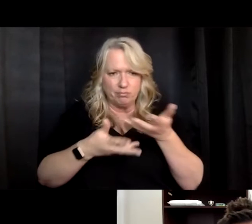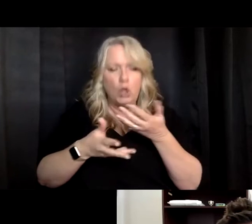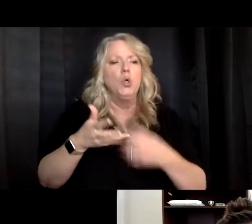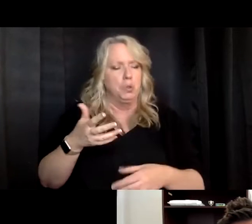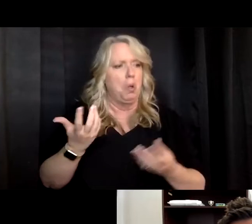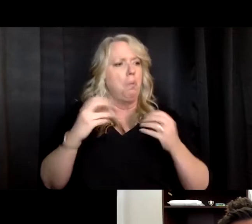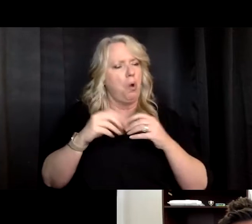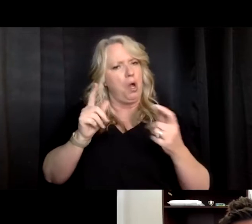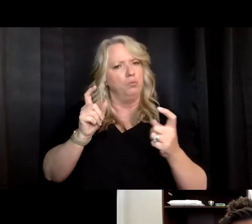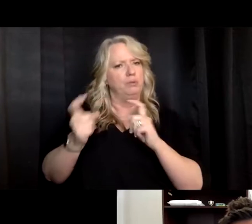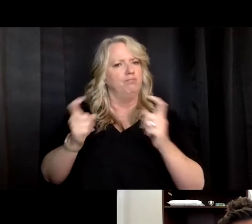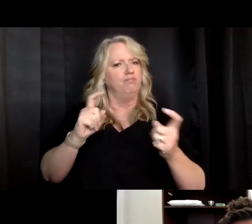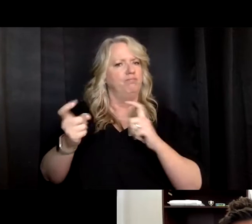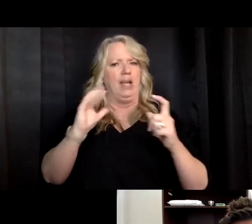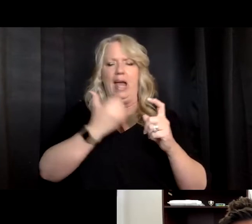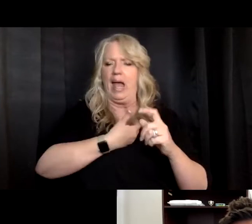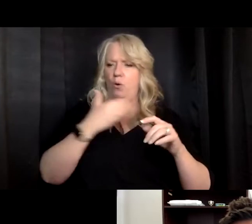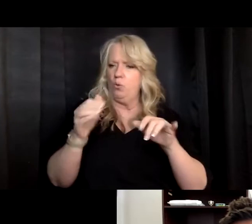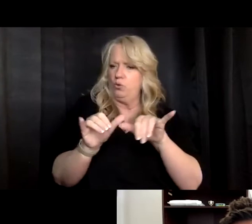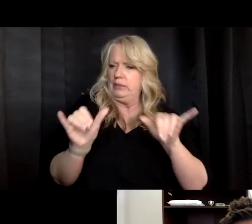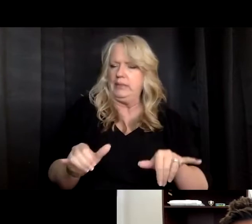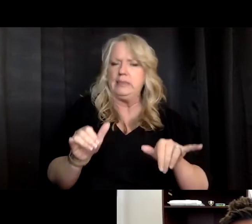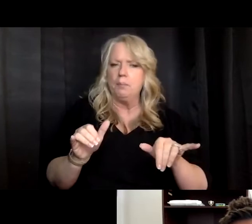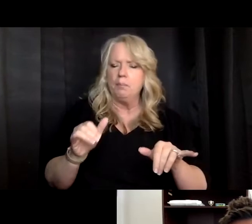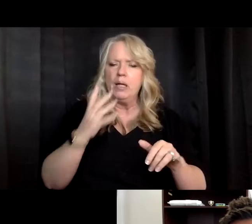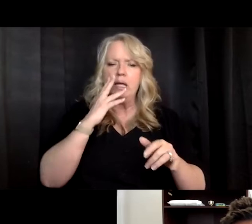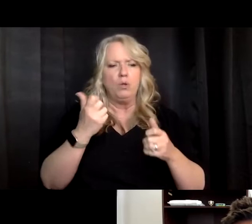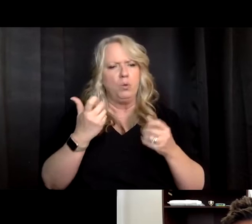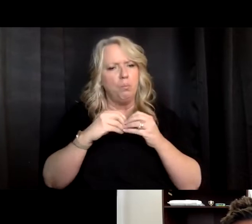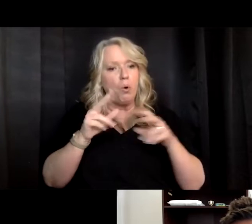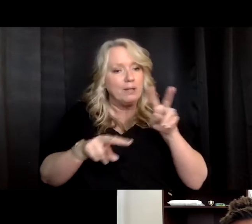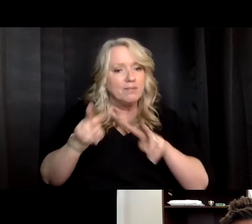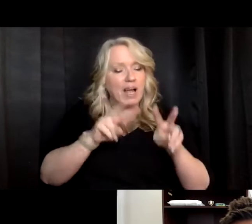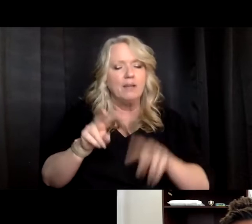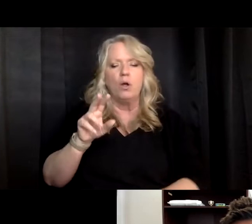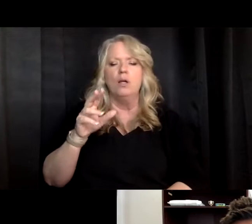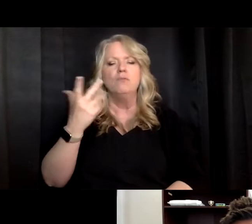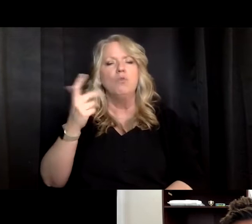C COMMUNITIES THAT HAVEN'T OFTEN BEEN INCLUDED IN DIALOGUE OF DESIGNS. AS WE SHAPE OUR SYSTEMS CAN